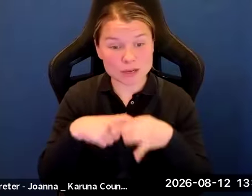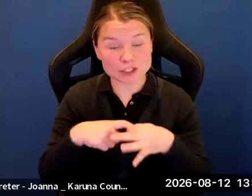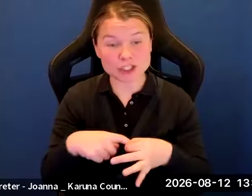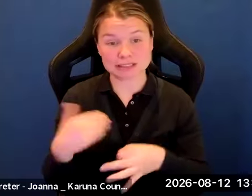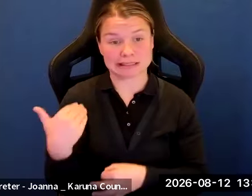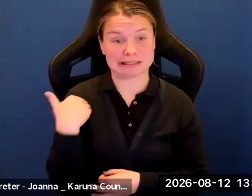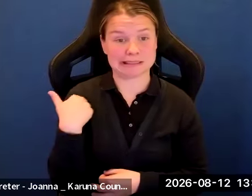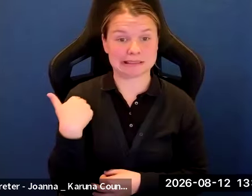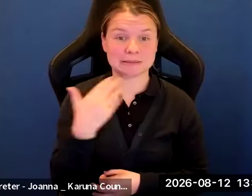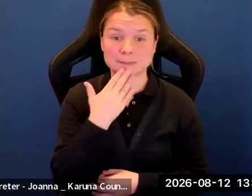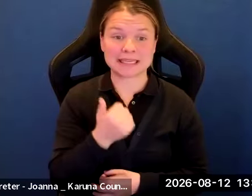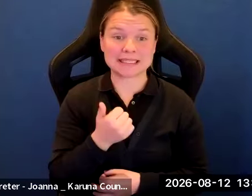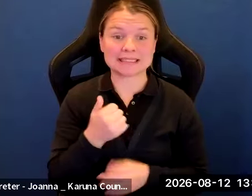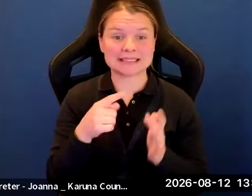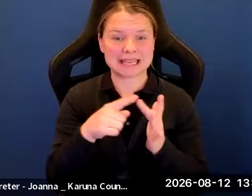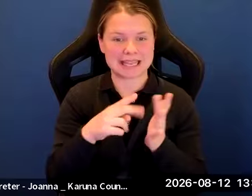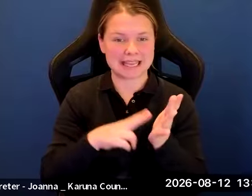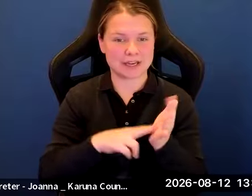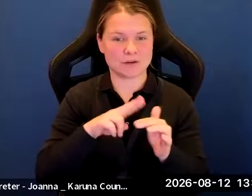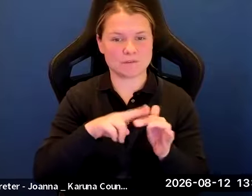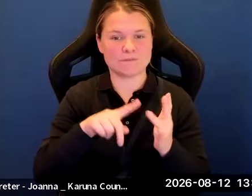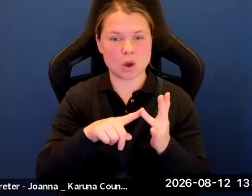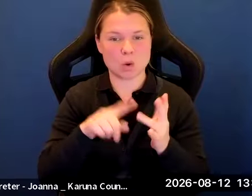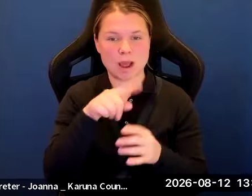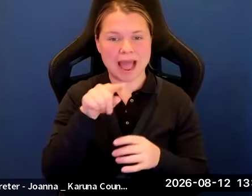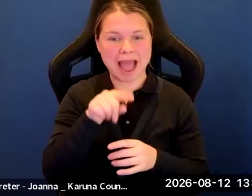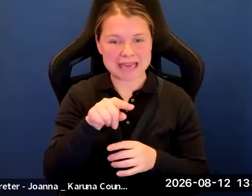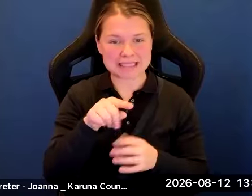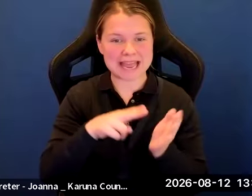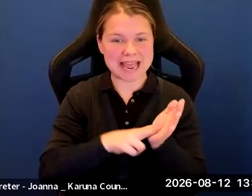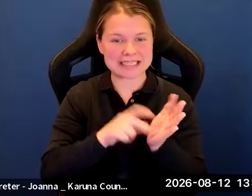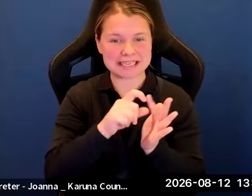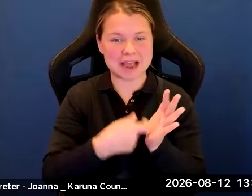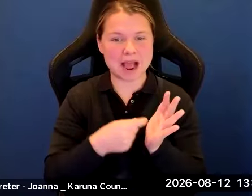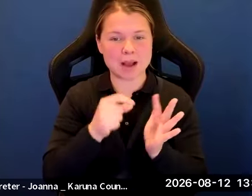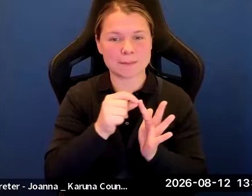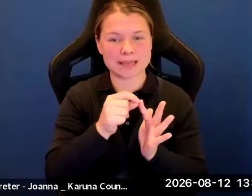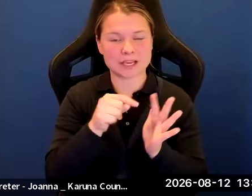the Australian Eastern Standard Time zone. If you